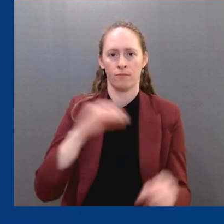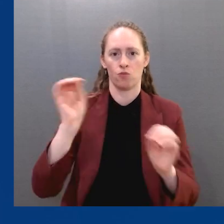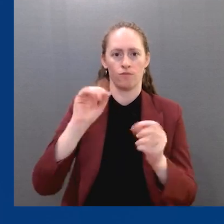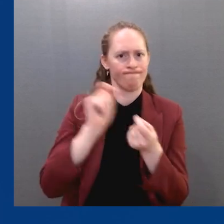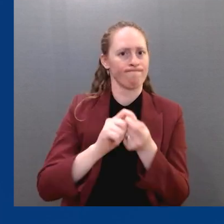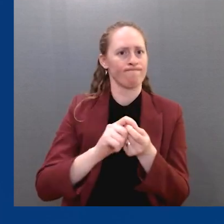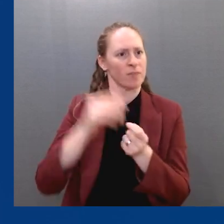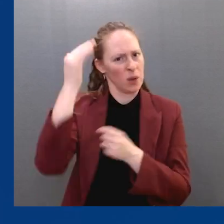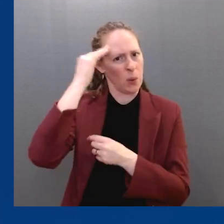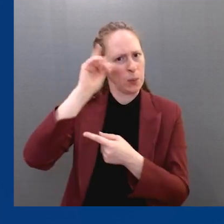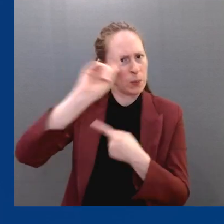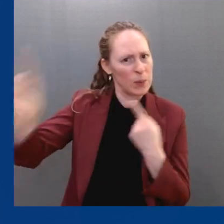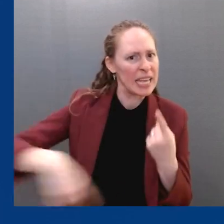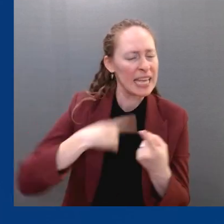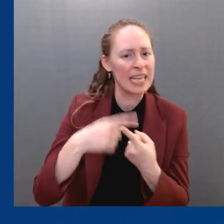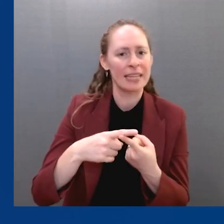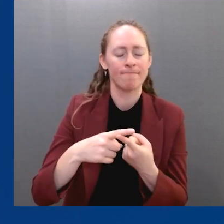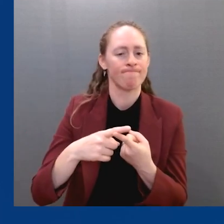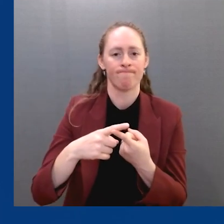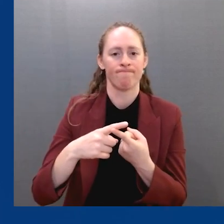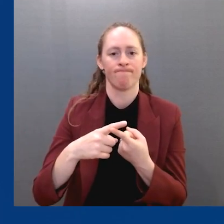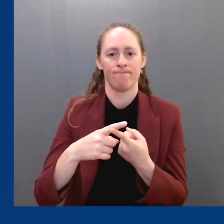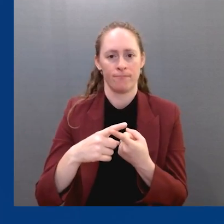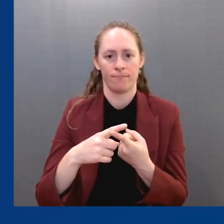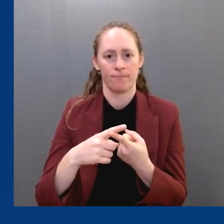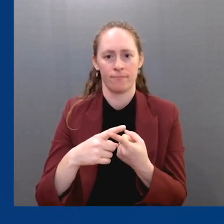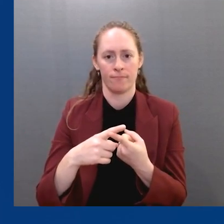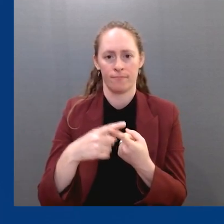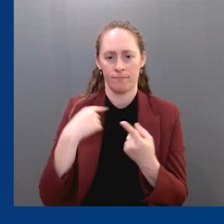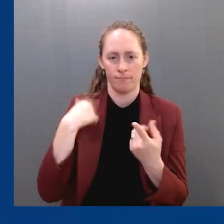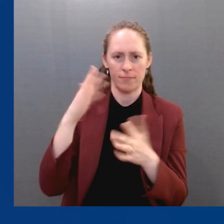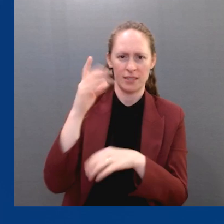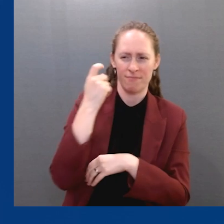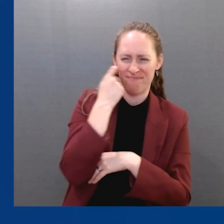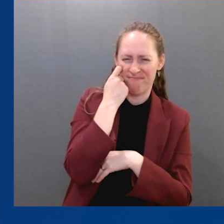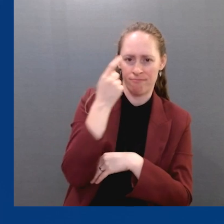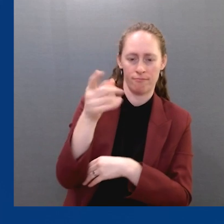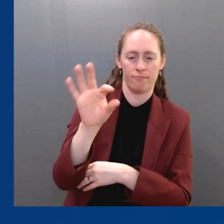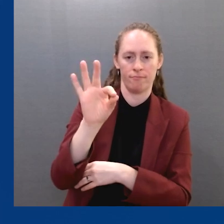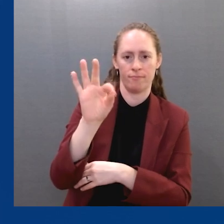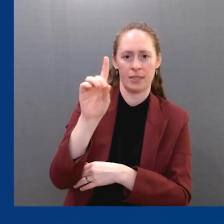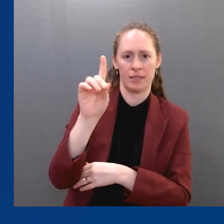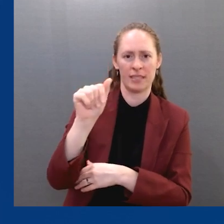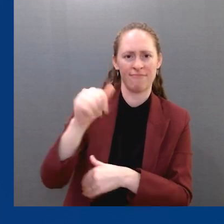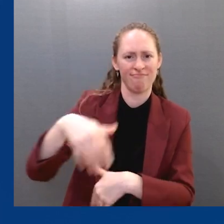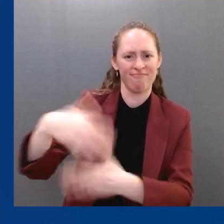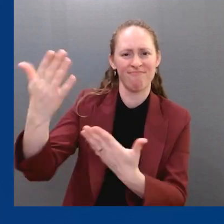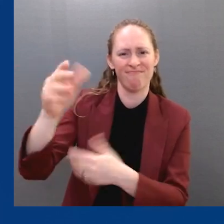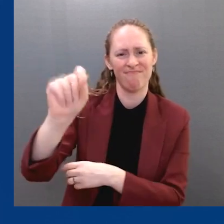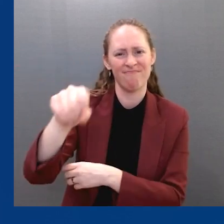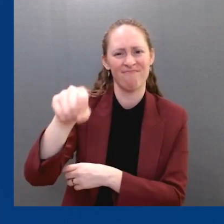was when FDA made its recommendation around getting a BA-4, BA-5 BIVALENT